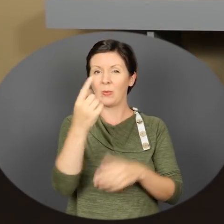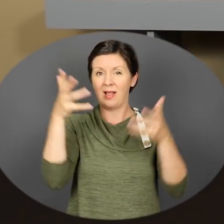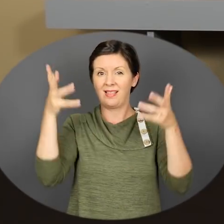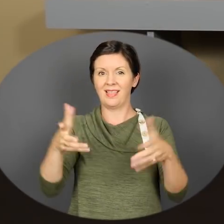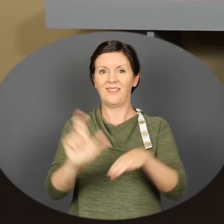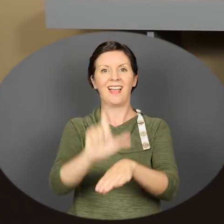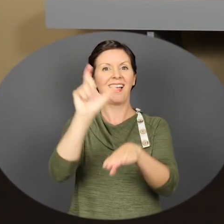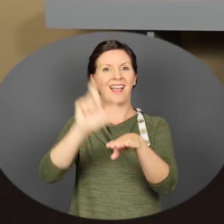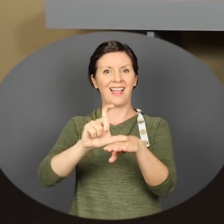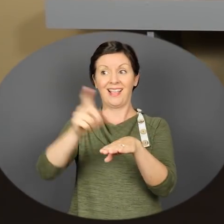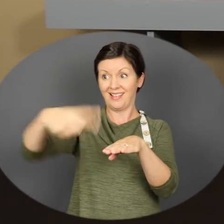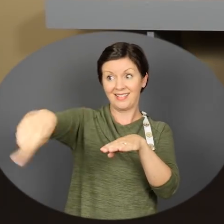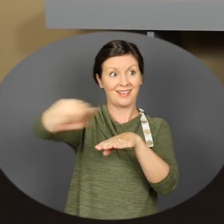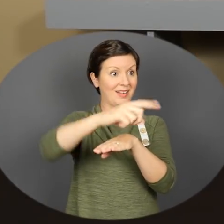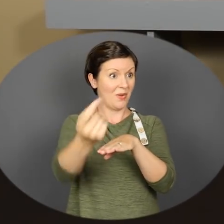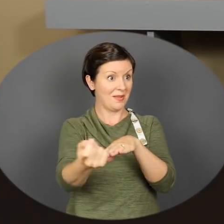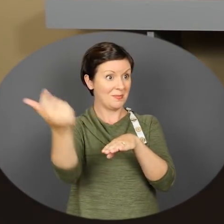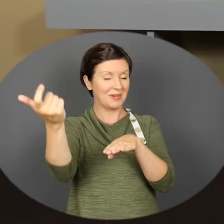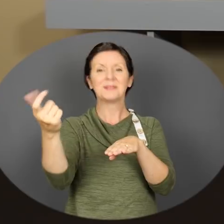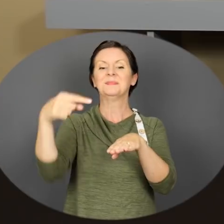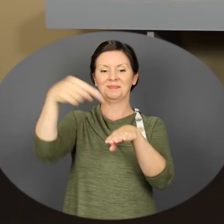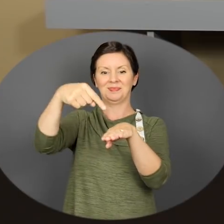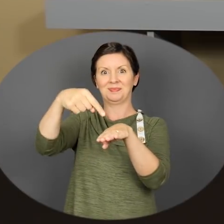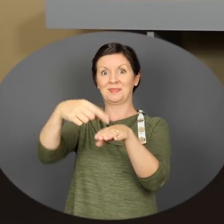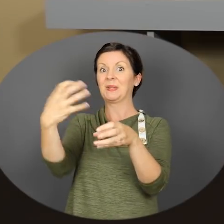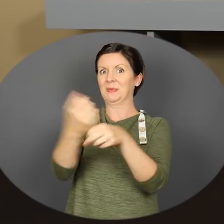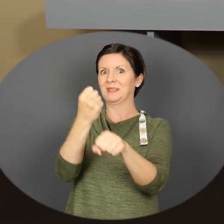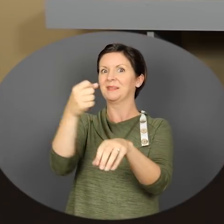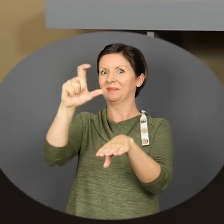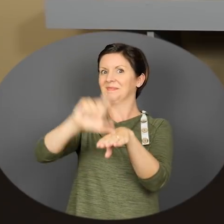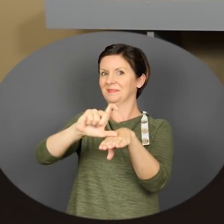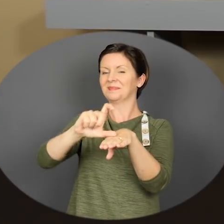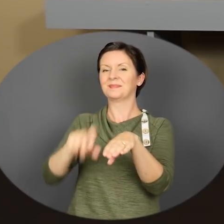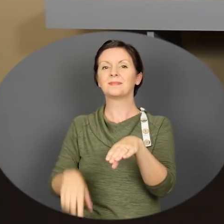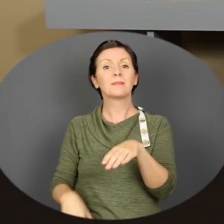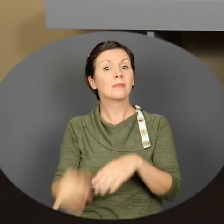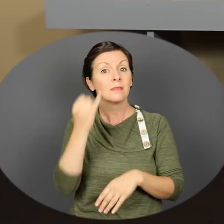else has been eliminated, that player is the winner. It’s also possible that after placing